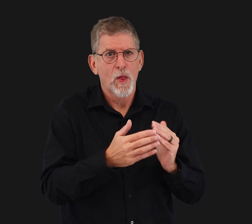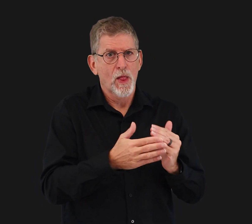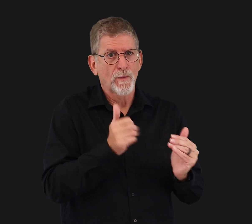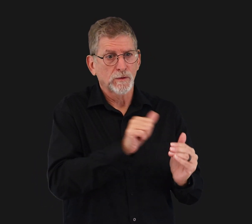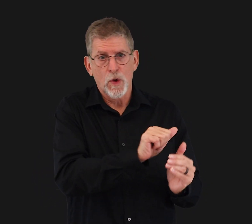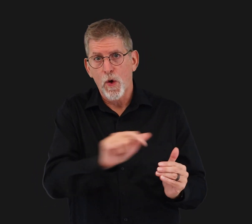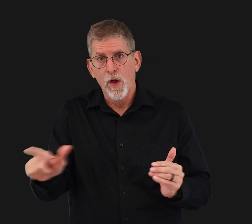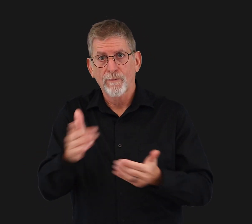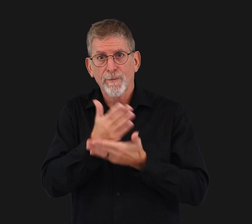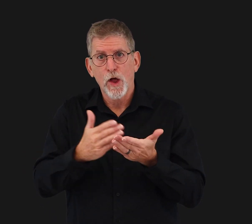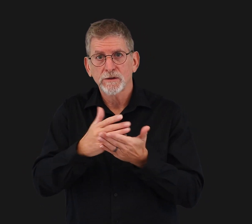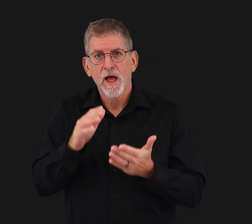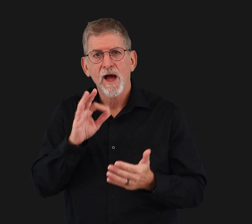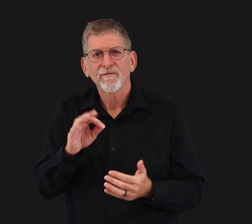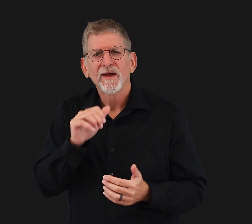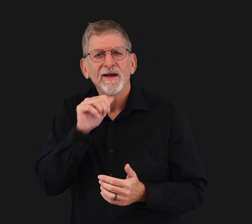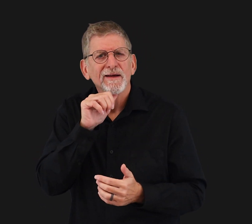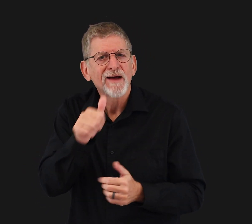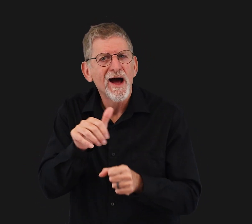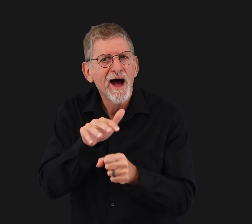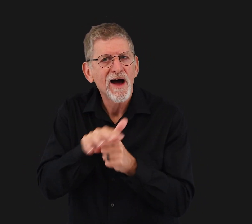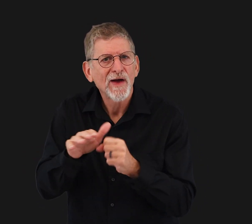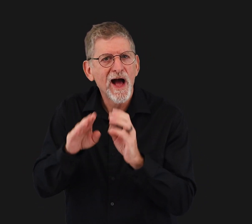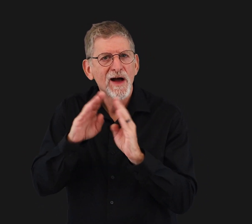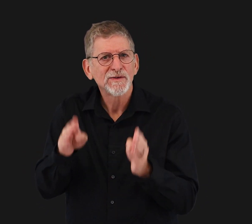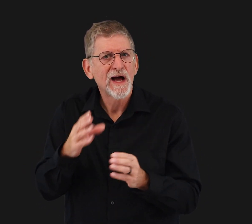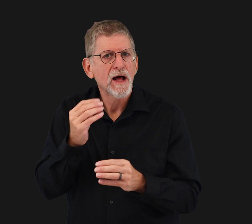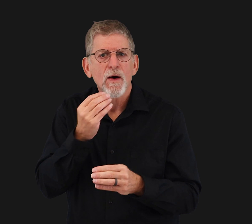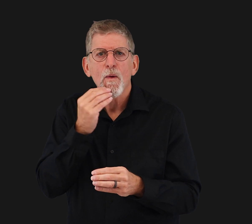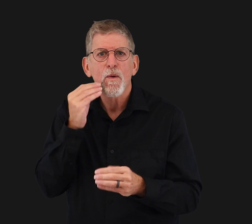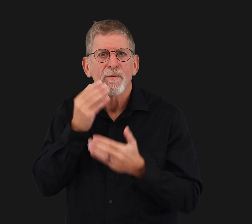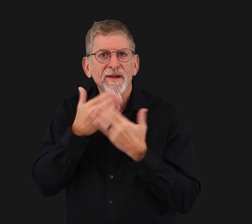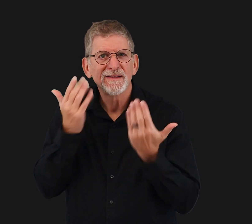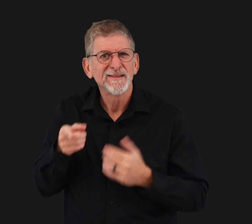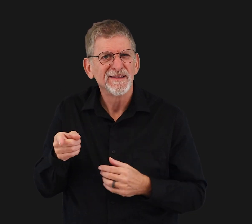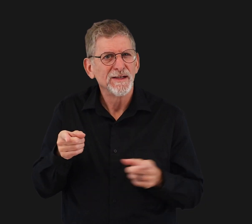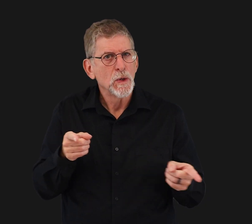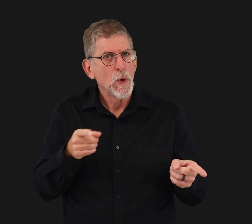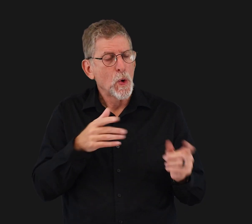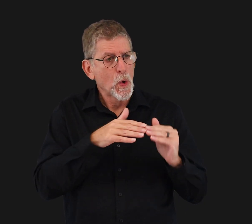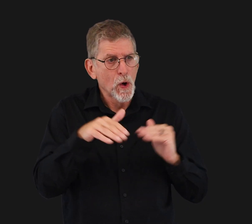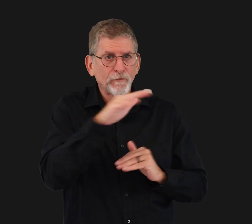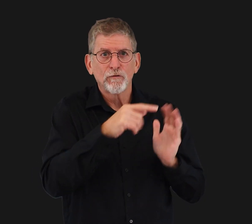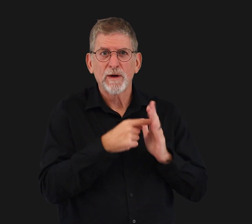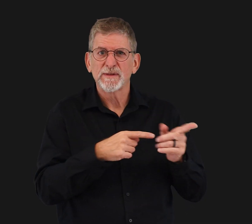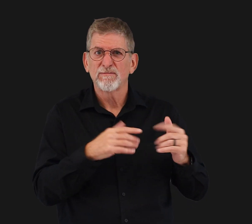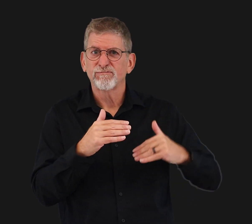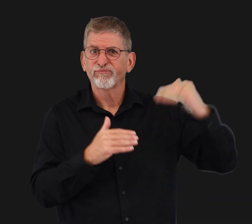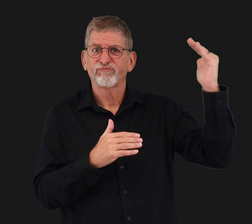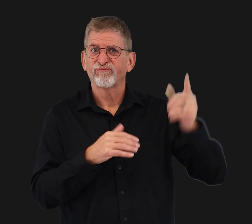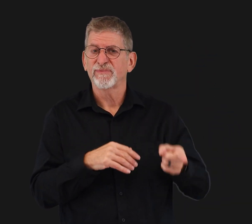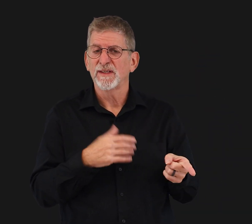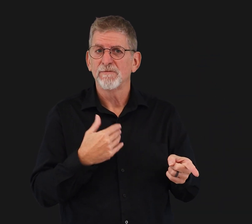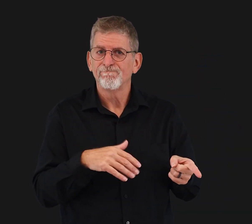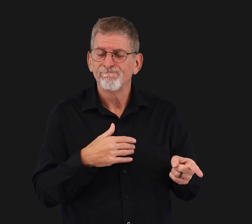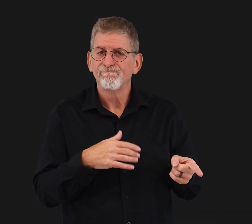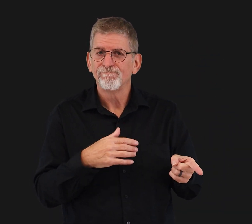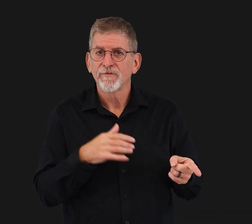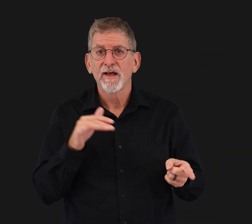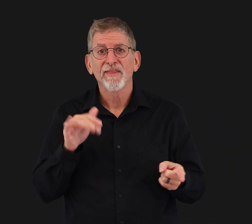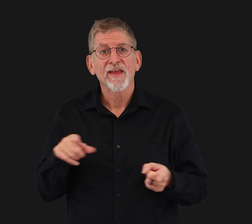in nearly all aspects of inadequate housing and homelessness.